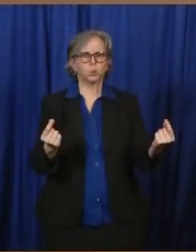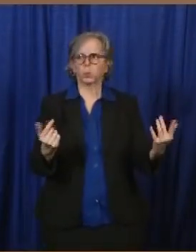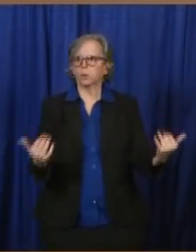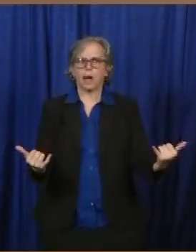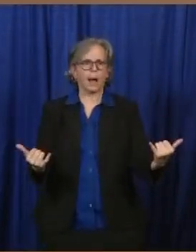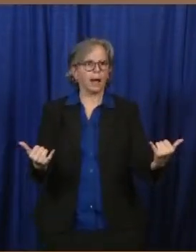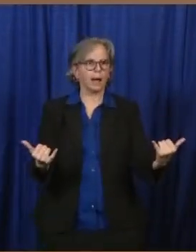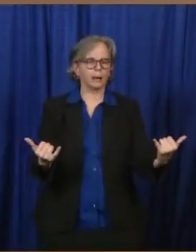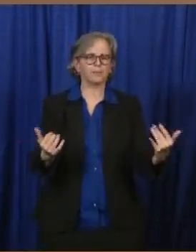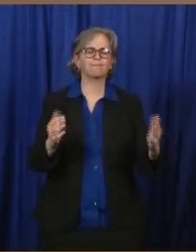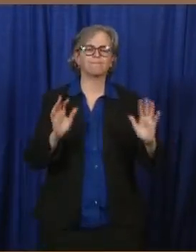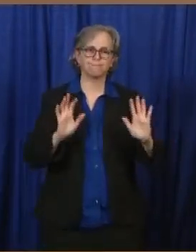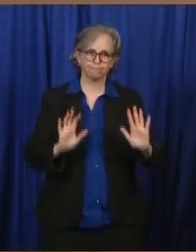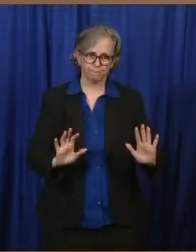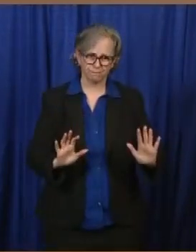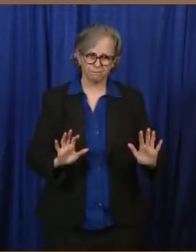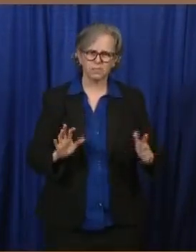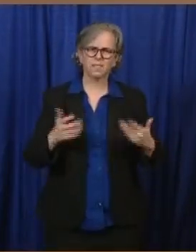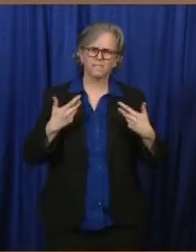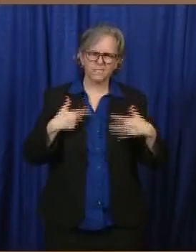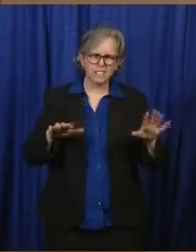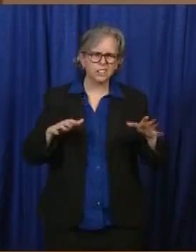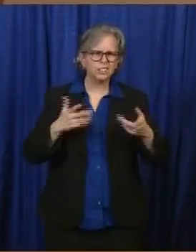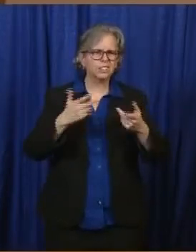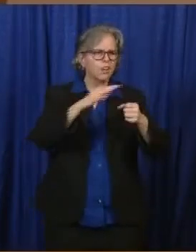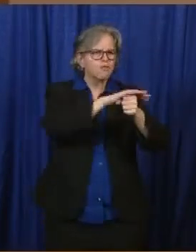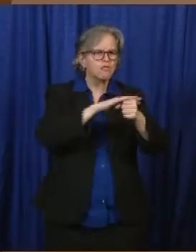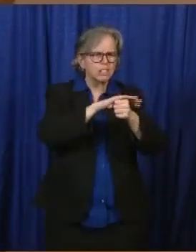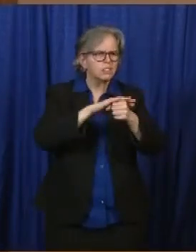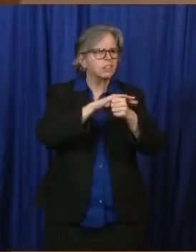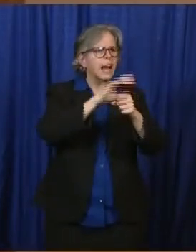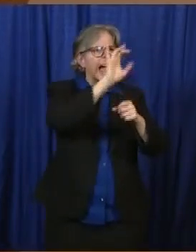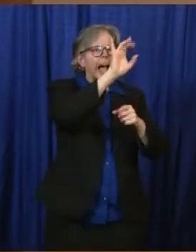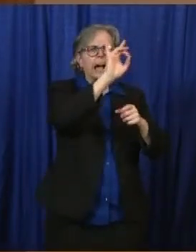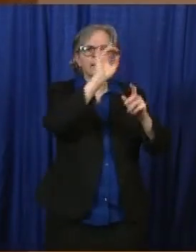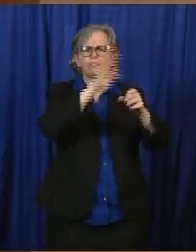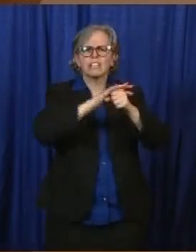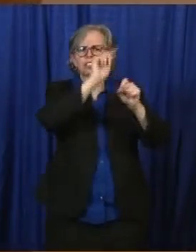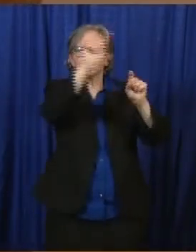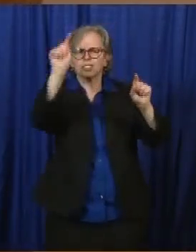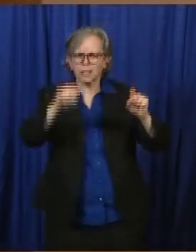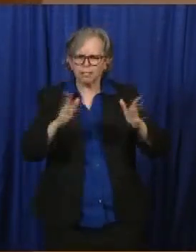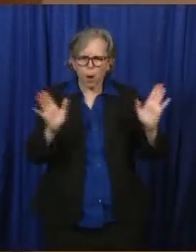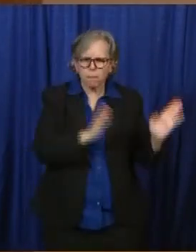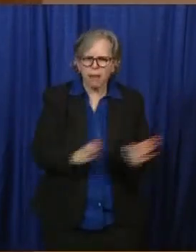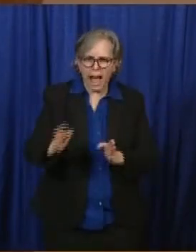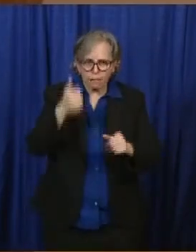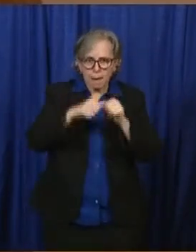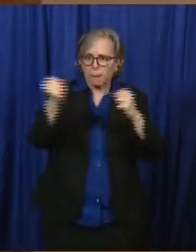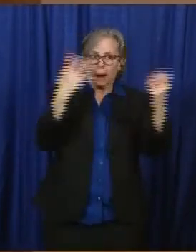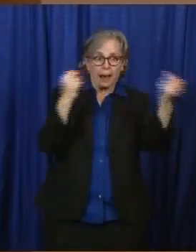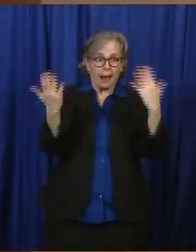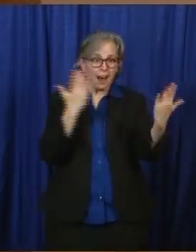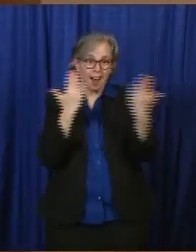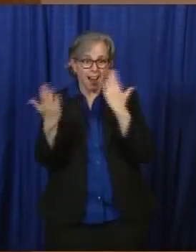TALK A LITTLE BIT MORE FOR A MOMENT ABOUT WHAT WE ARE WORKING ON. I KNOW WE HAVE